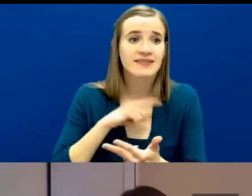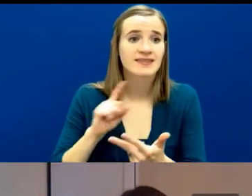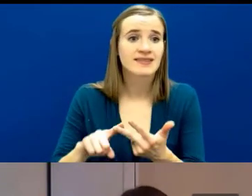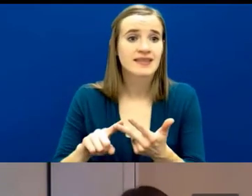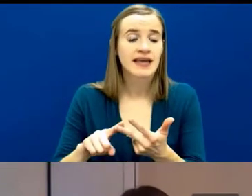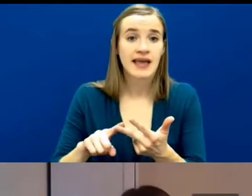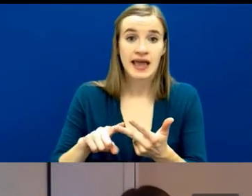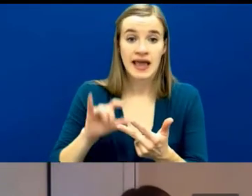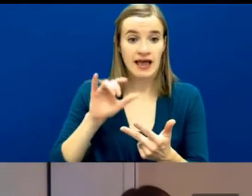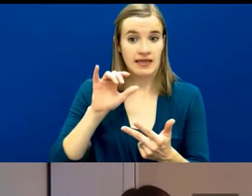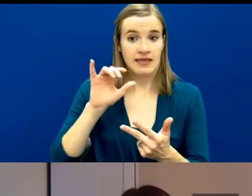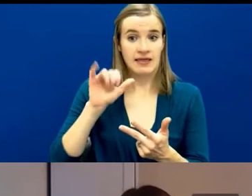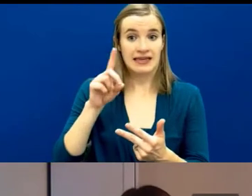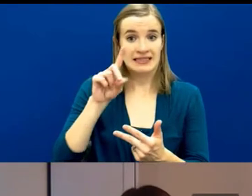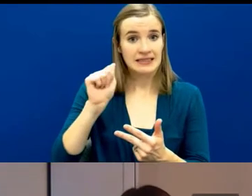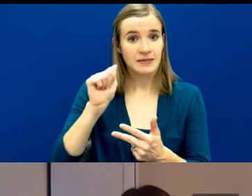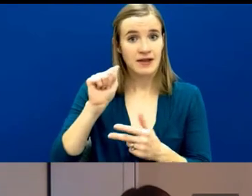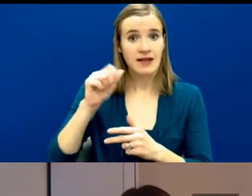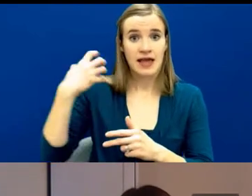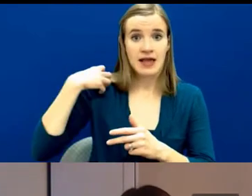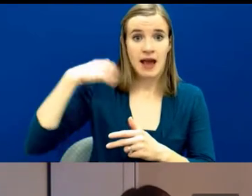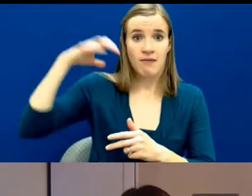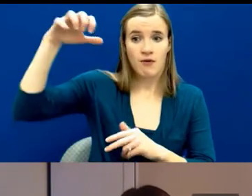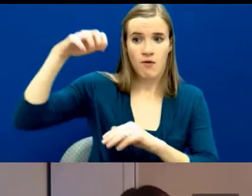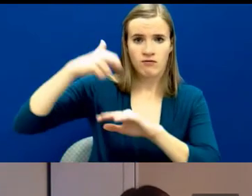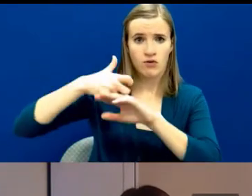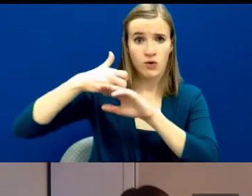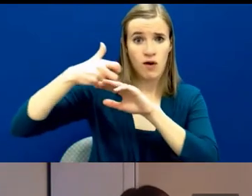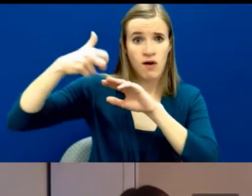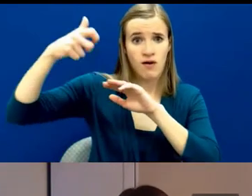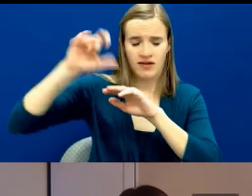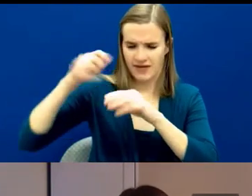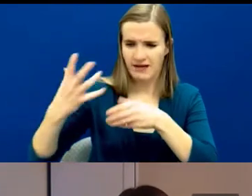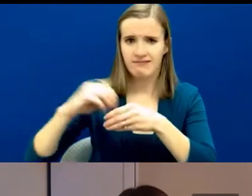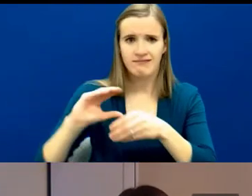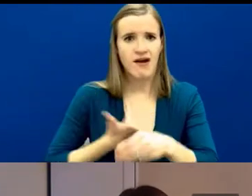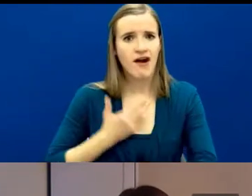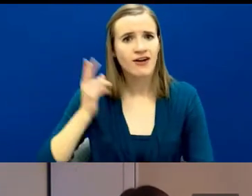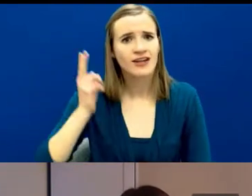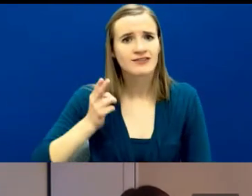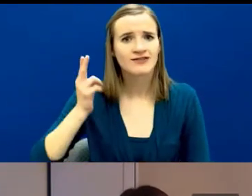movement, that is part of our history. And that is what needs to be the be told